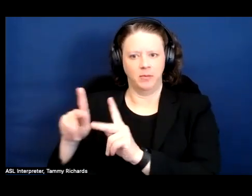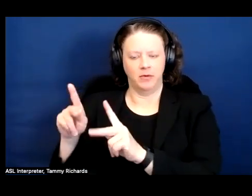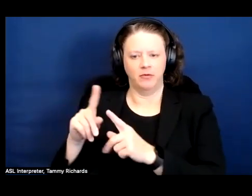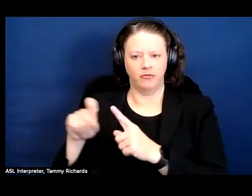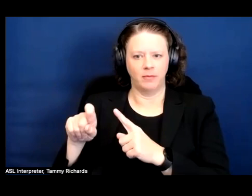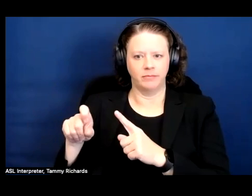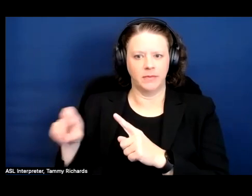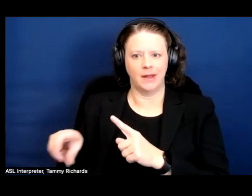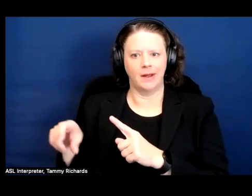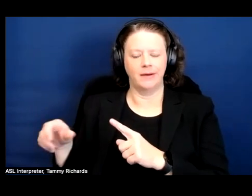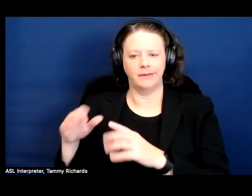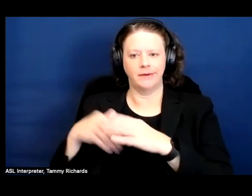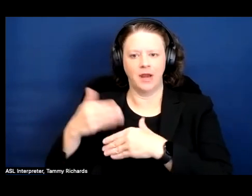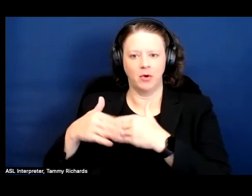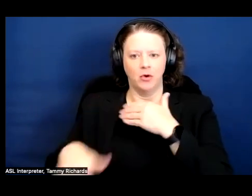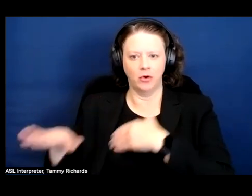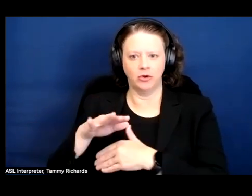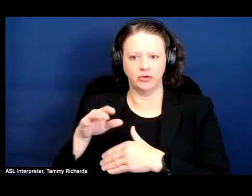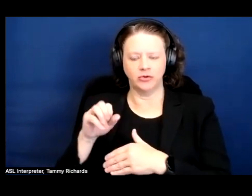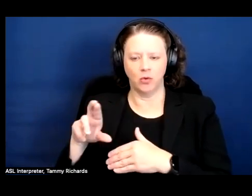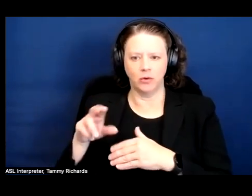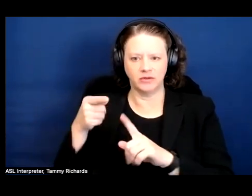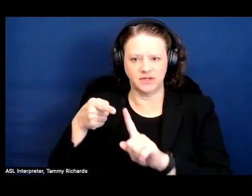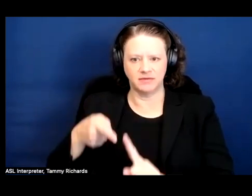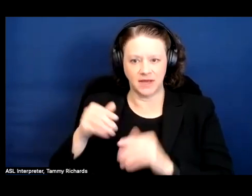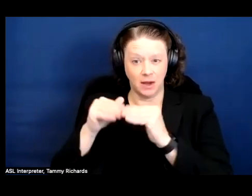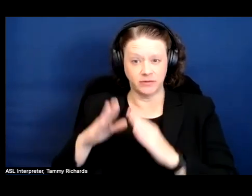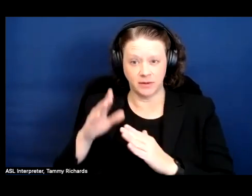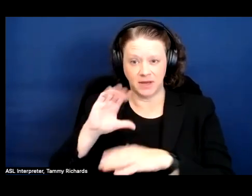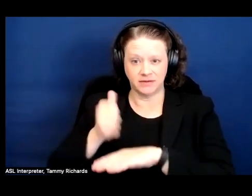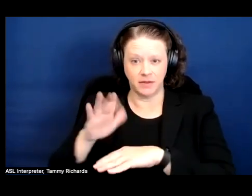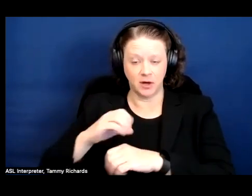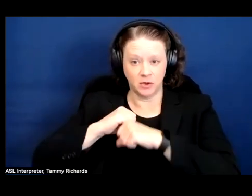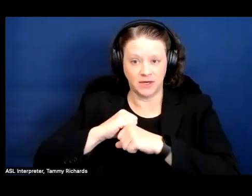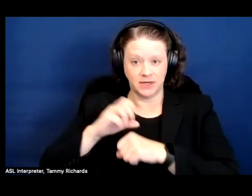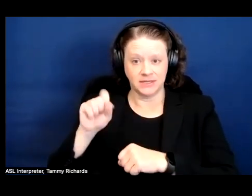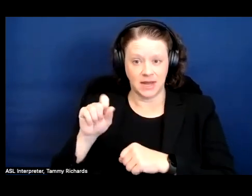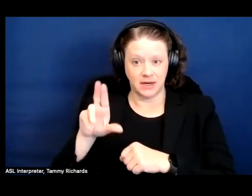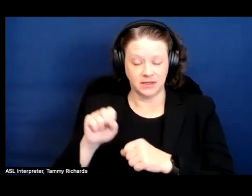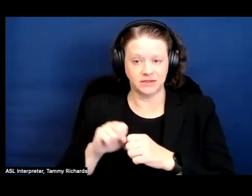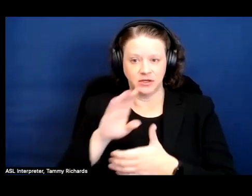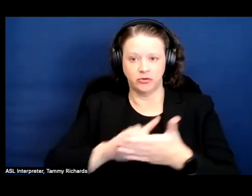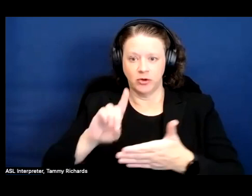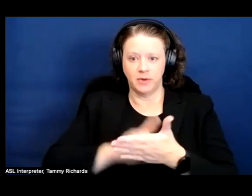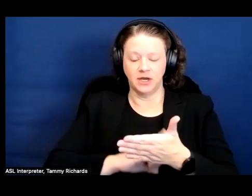maintaining, providing veterinary care and controlling their service animal.